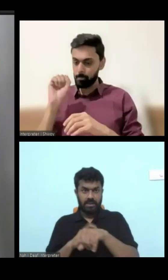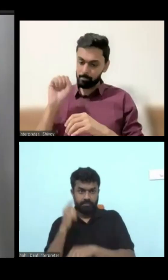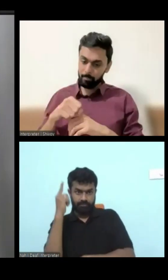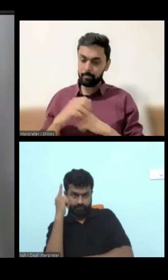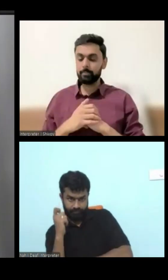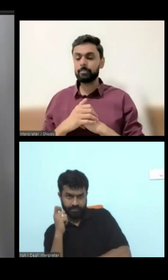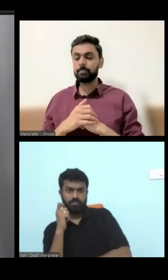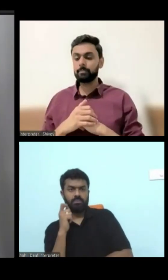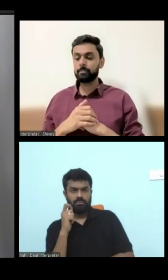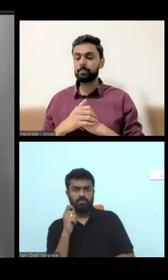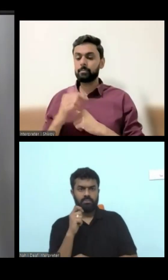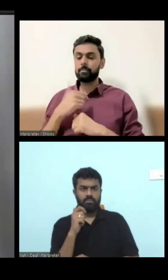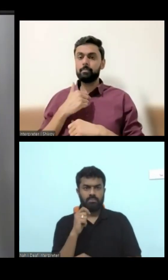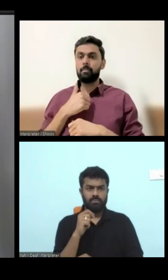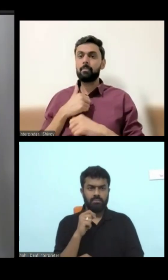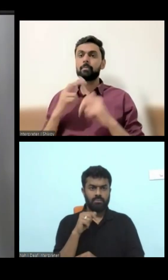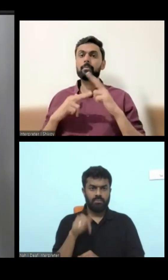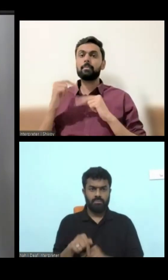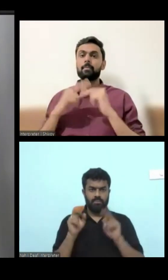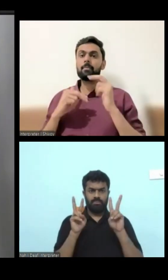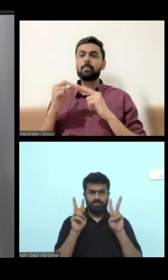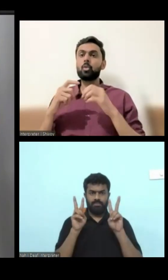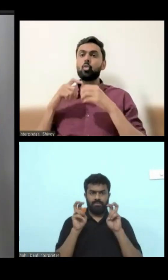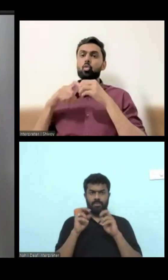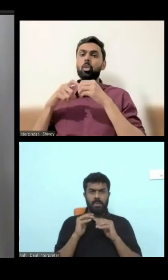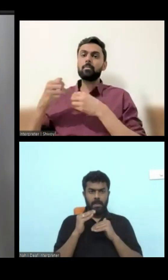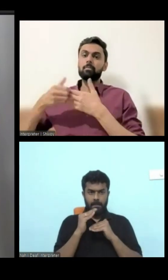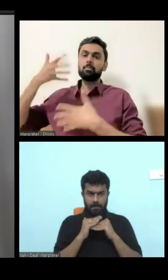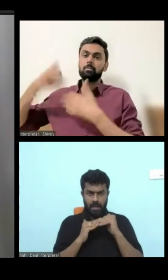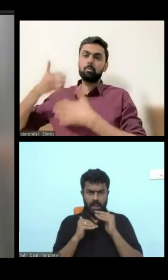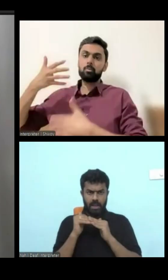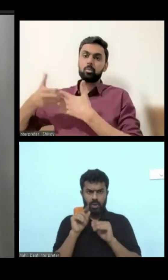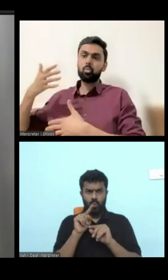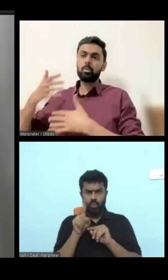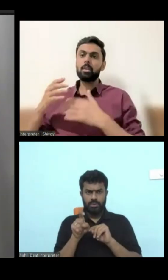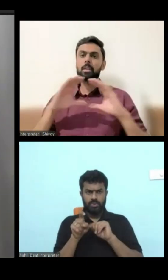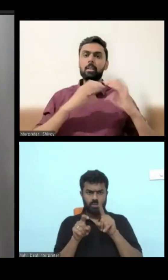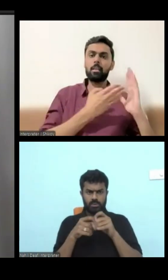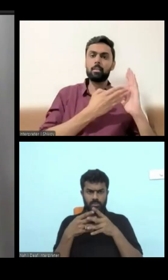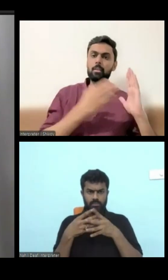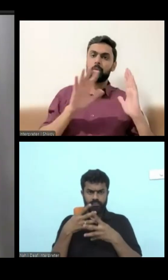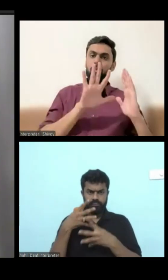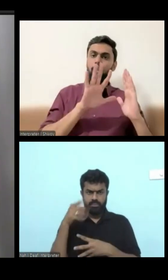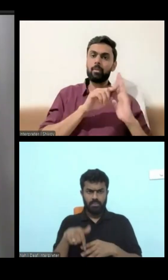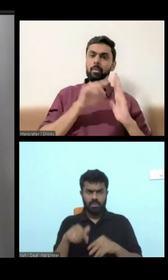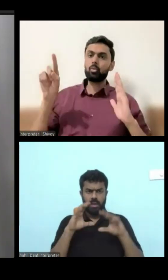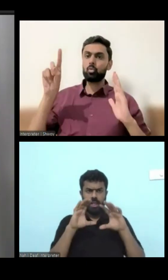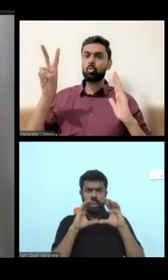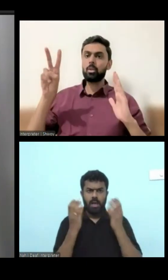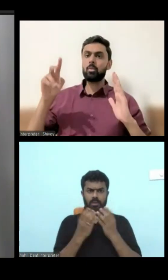We are currently also building a lot of question banks. For different classes. From 5th standard to 12th standard. For curricular material.